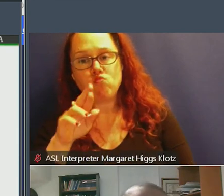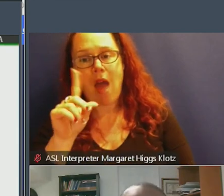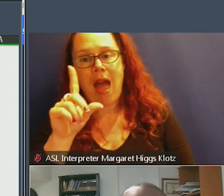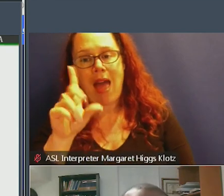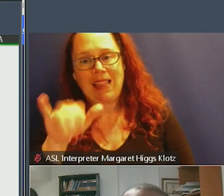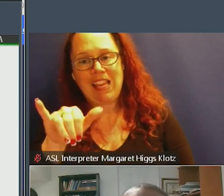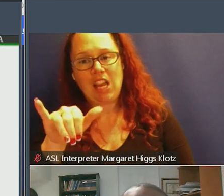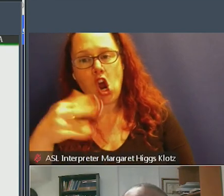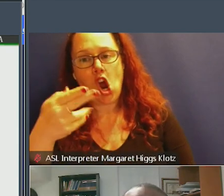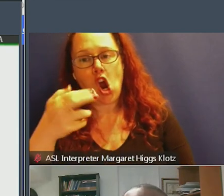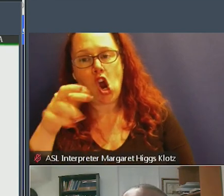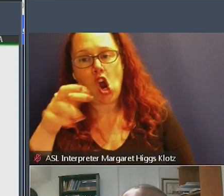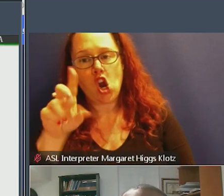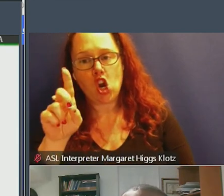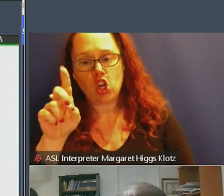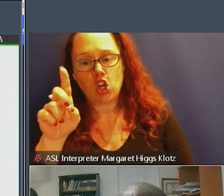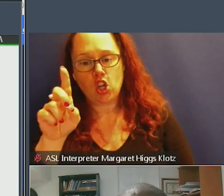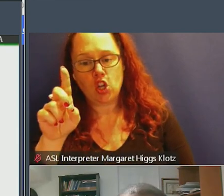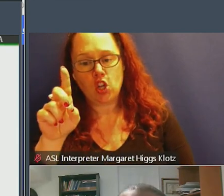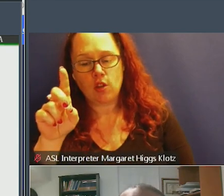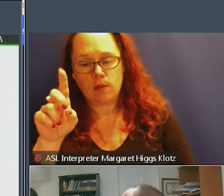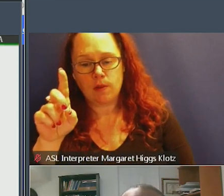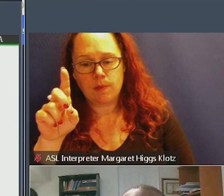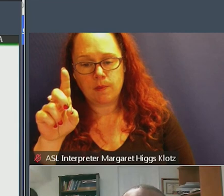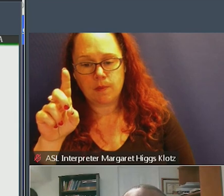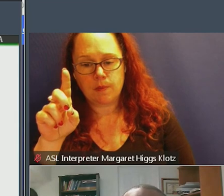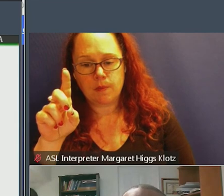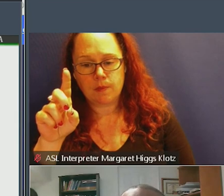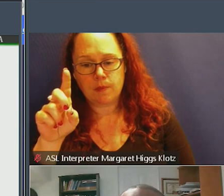I'm fine with having back until January as well.